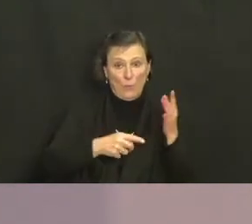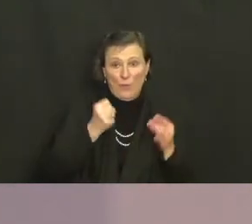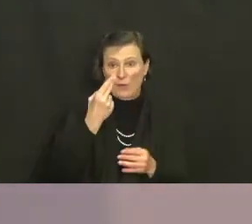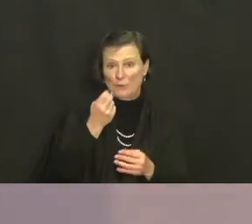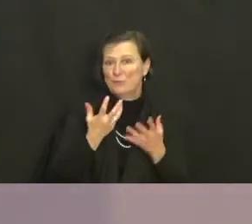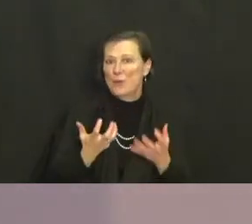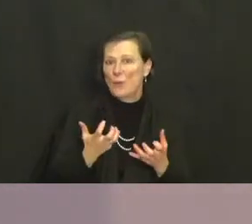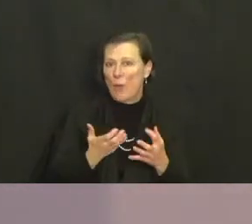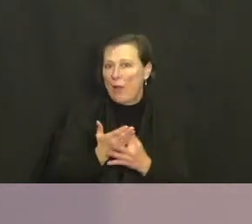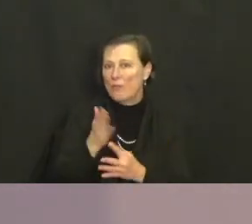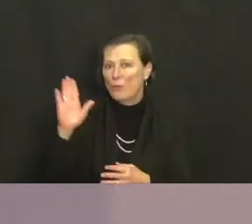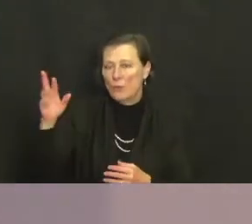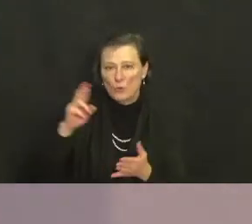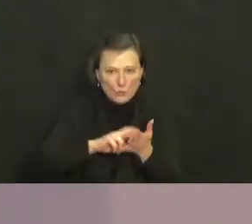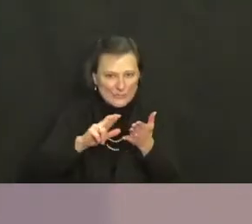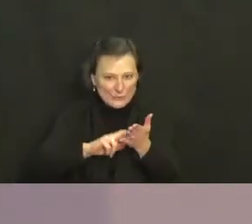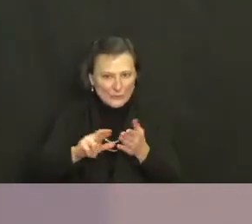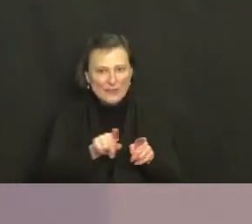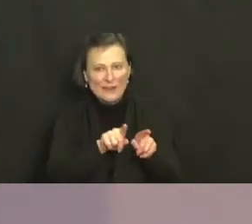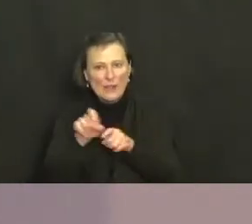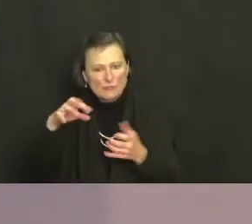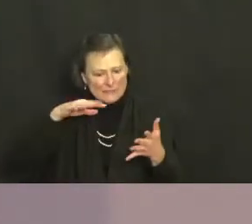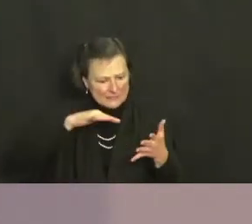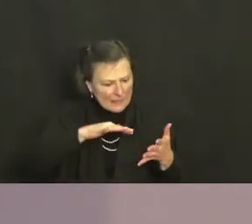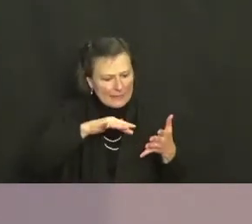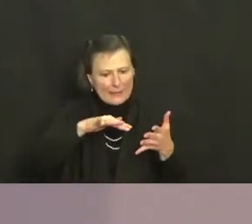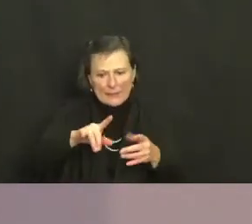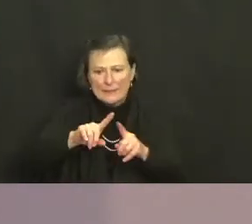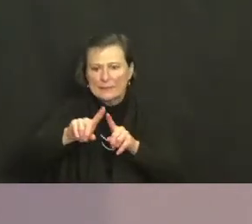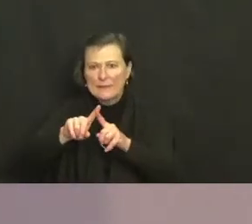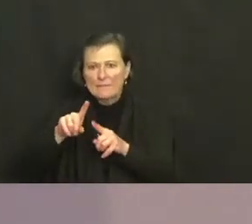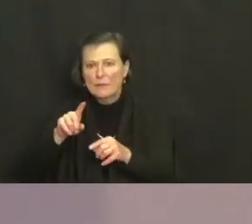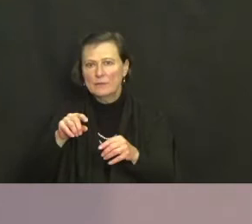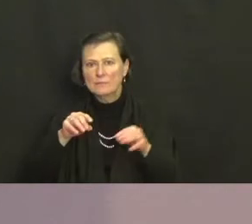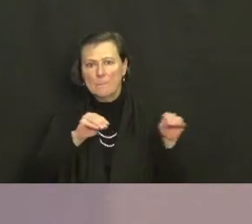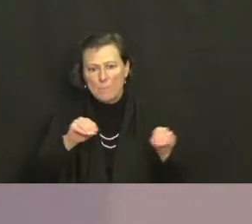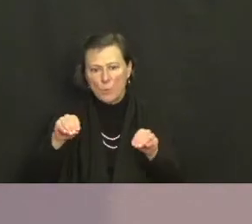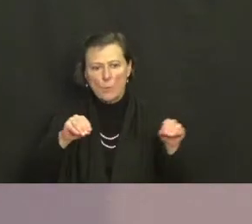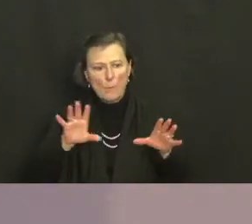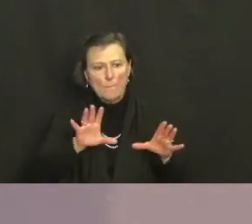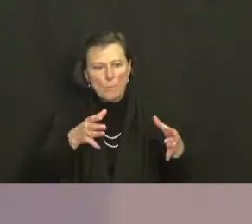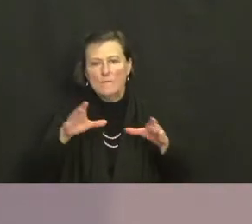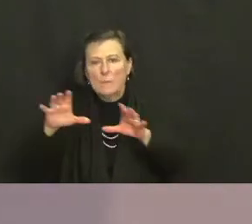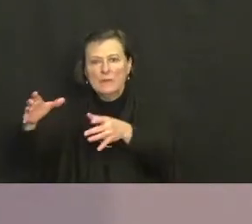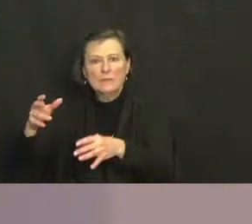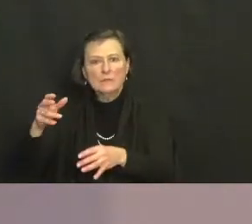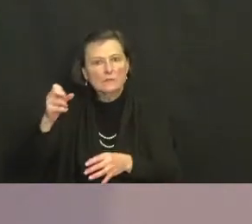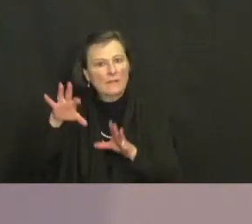Because, as she studied various revolutionary movements, she discovered that the ones that